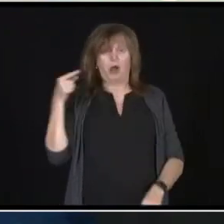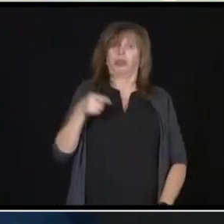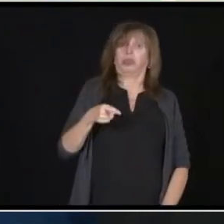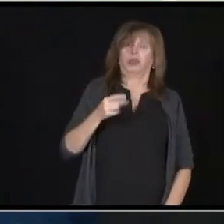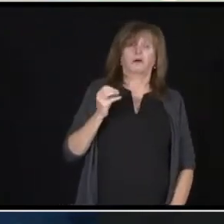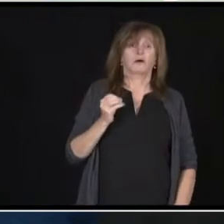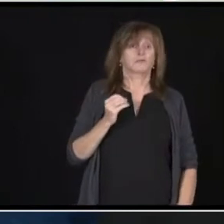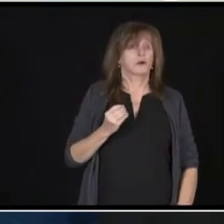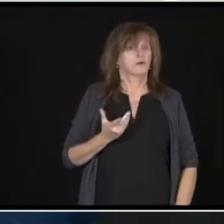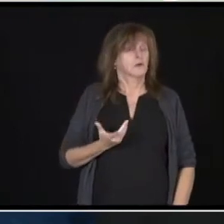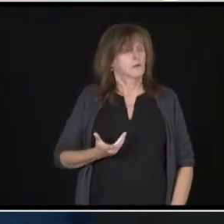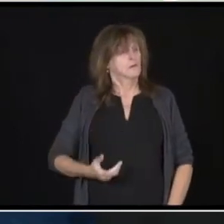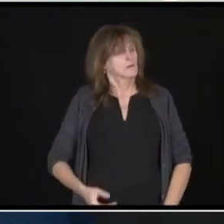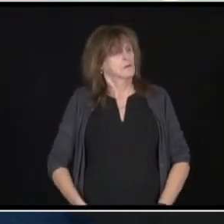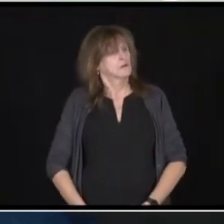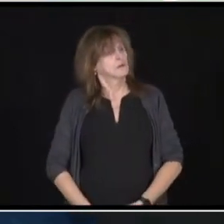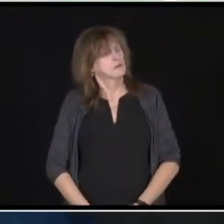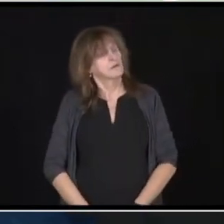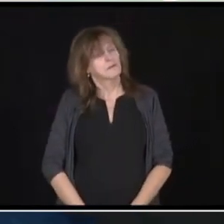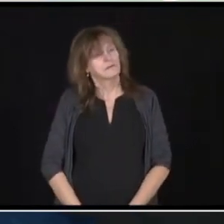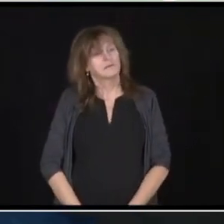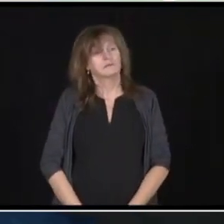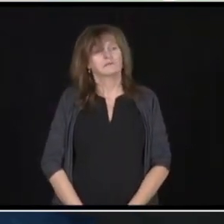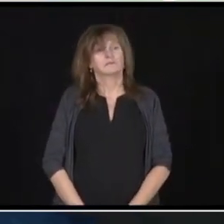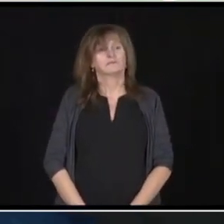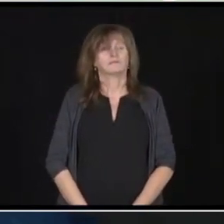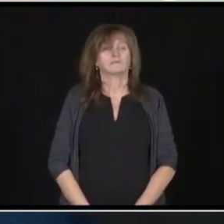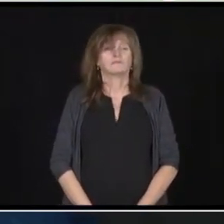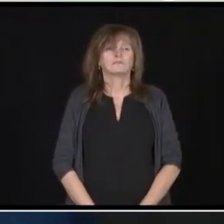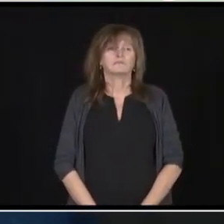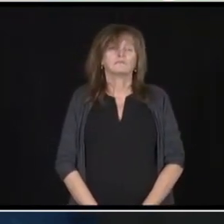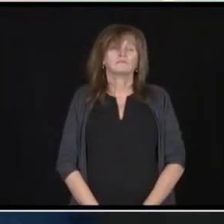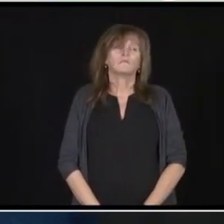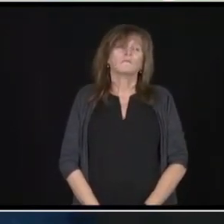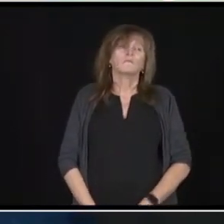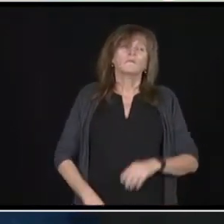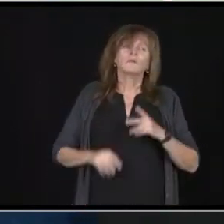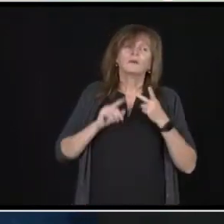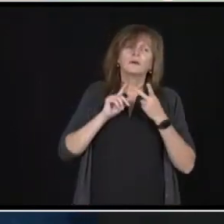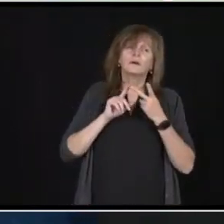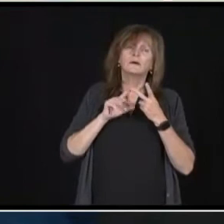But I hope it was not us. Yeah, premier, I know since you spoke about